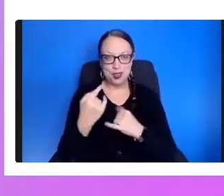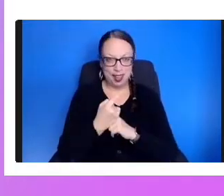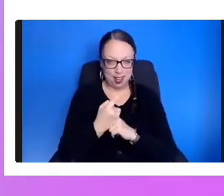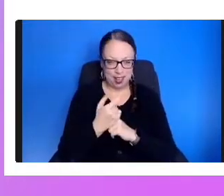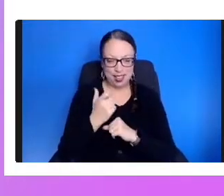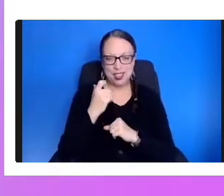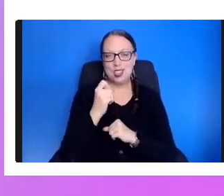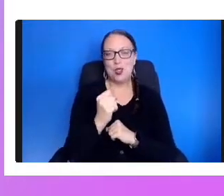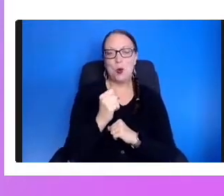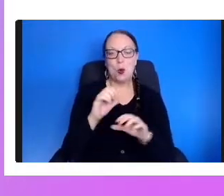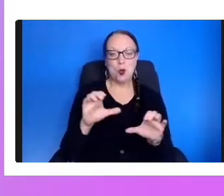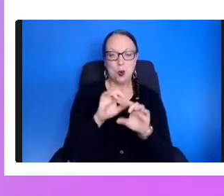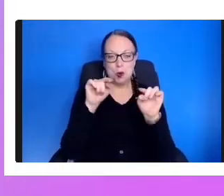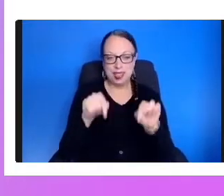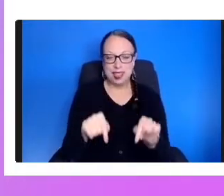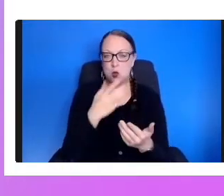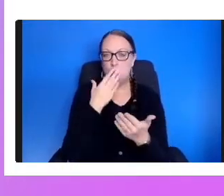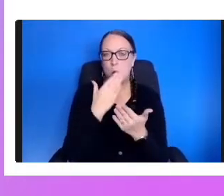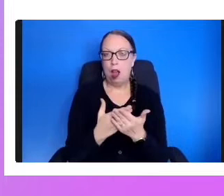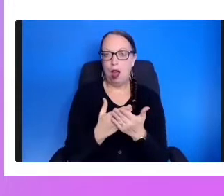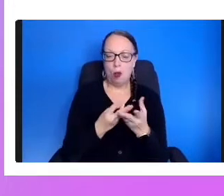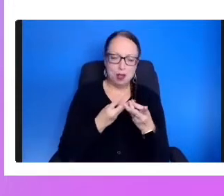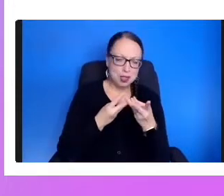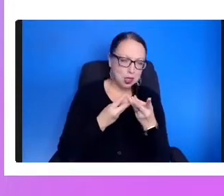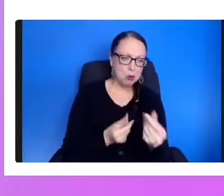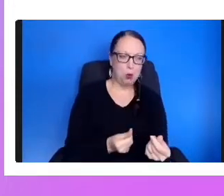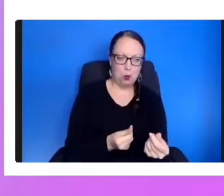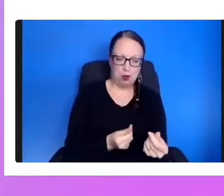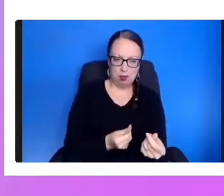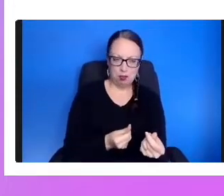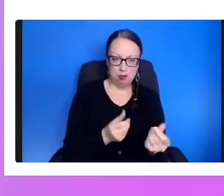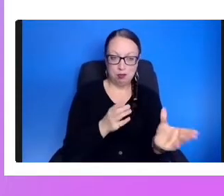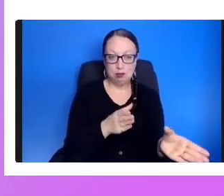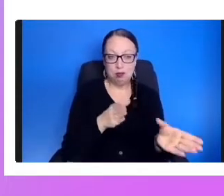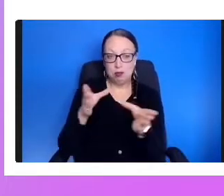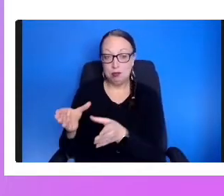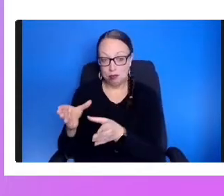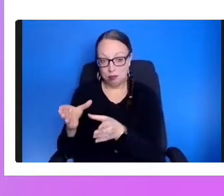to do this really well to do no evil. The other side of this is